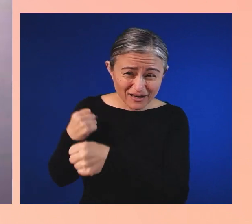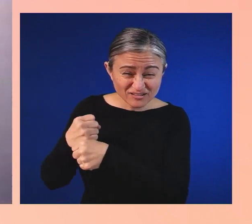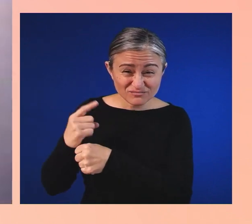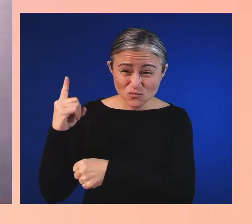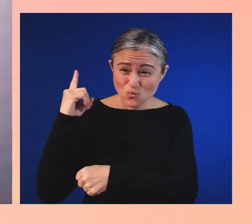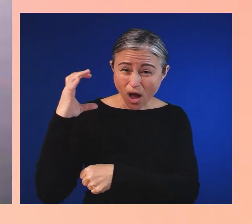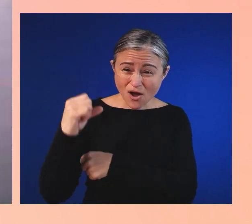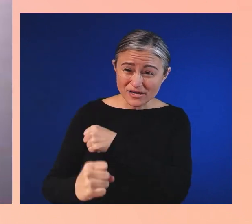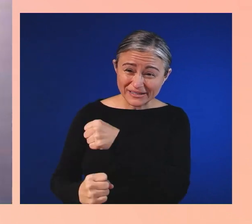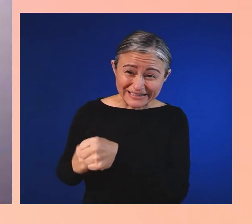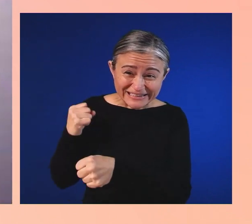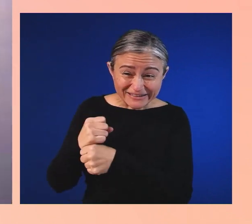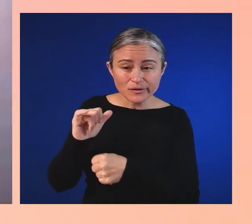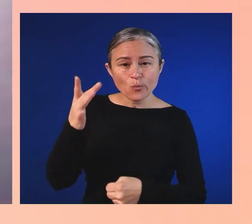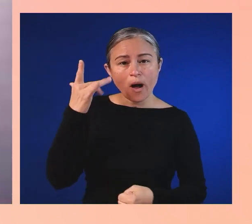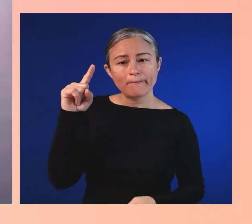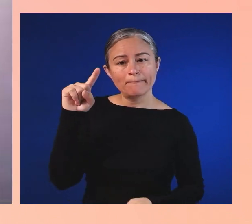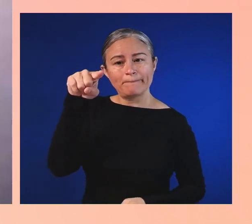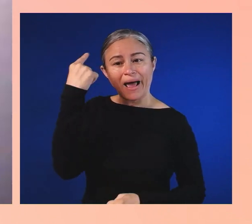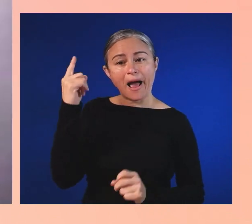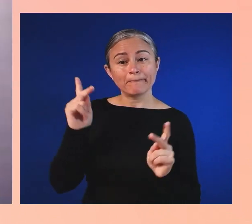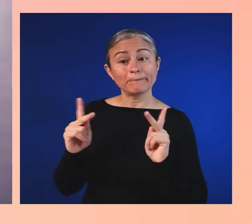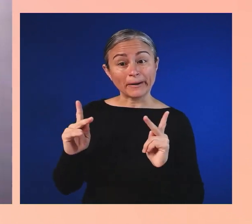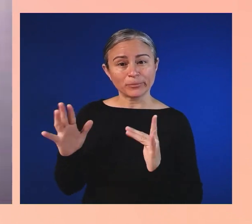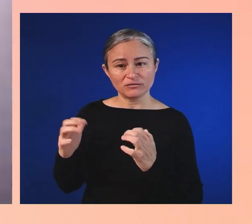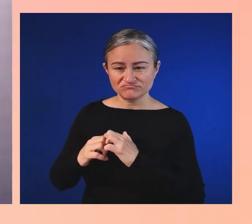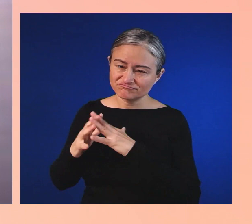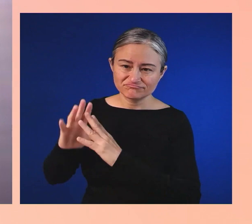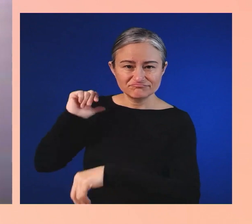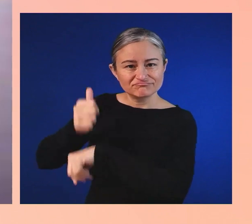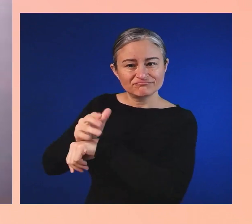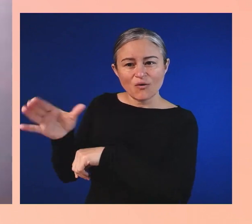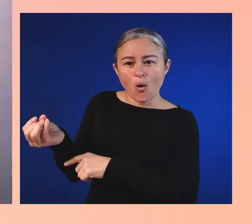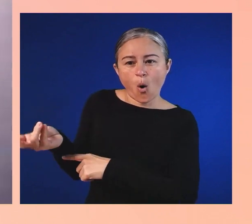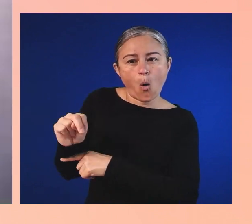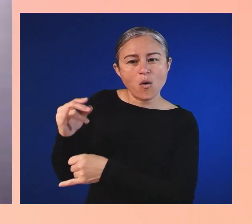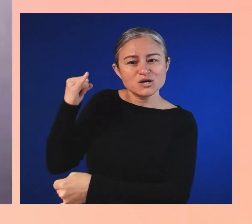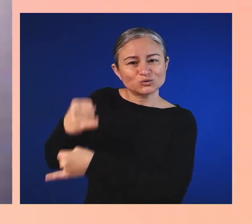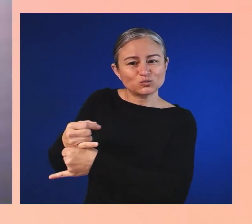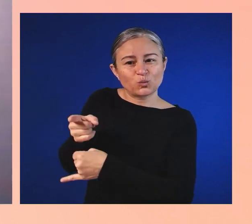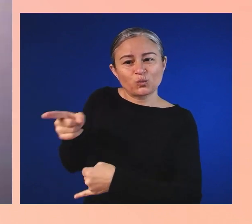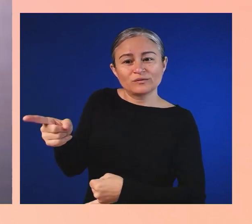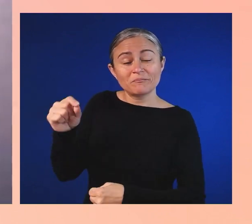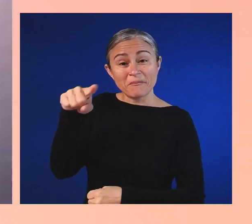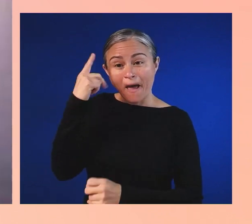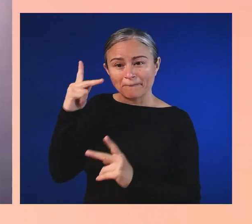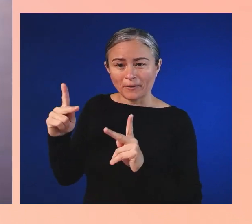because they were valued less than. You can imagine how many black and disabled students,